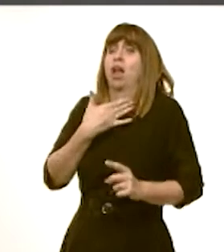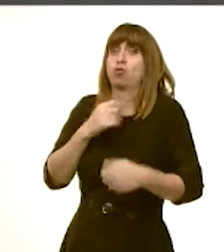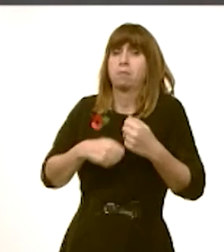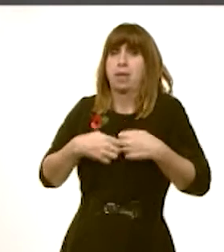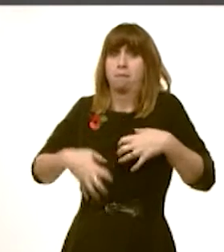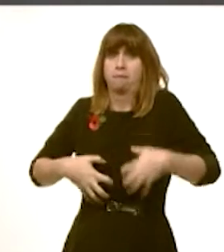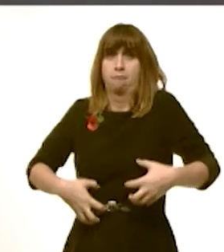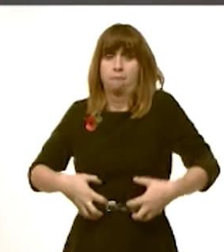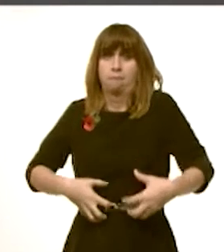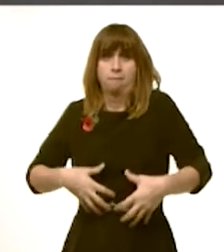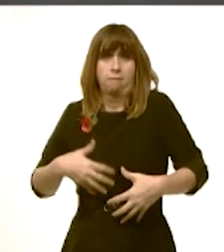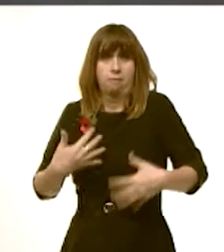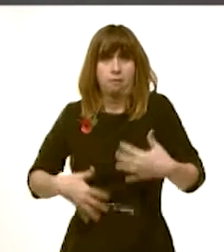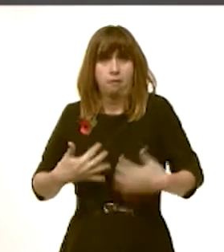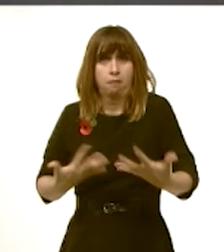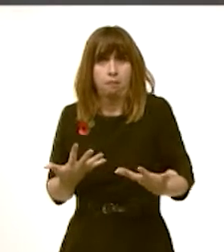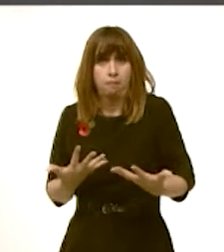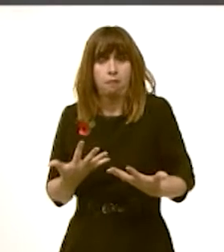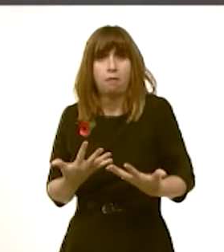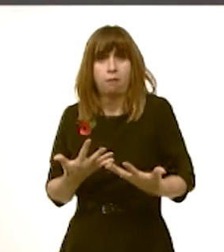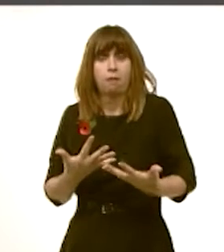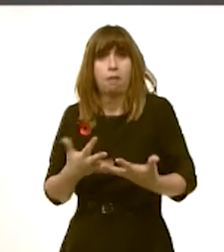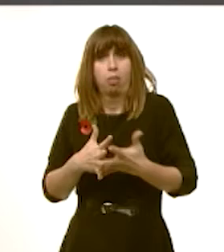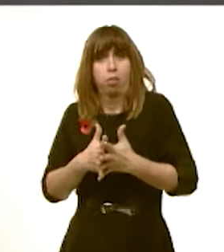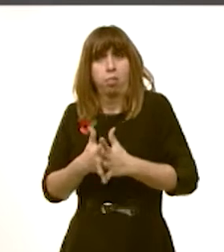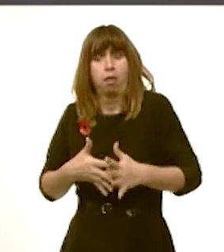the specialist said, ëYou need surgery sooní.